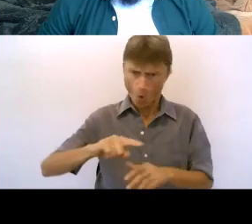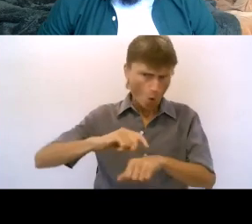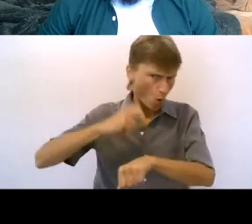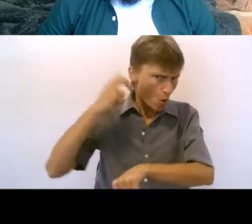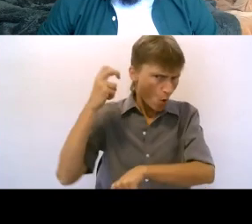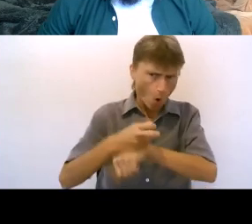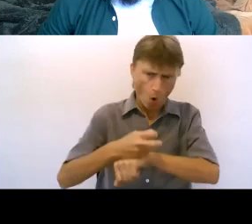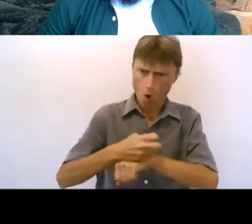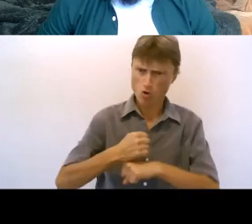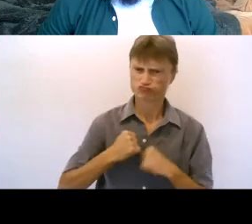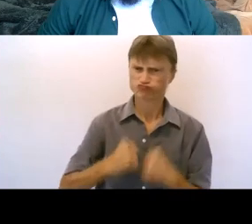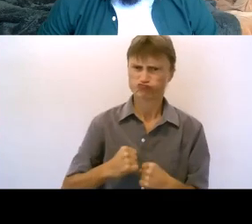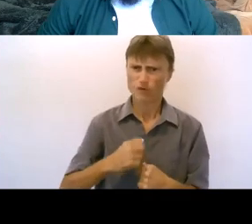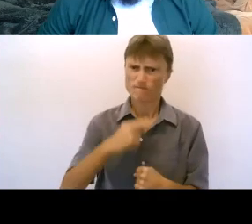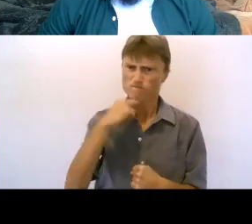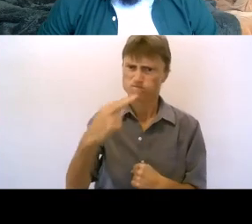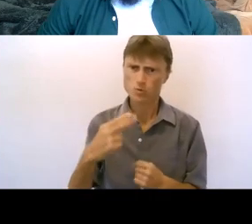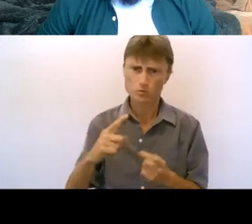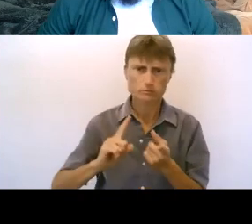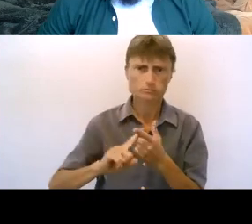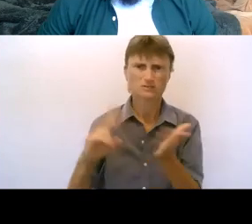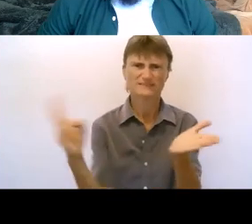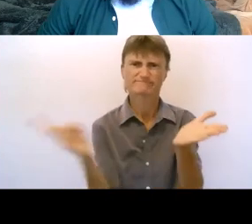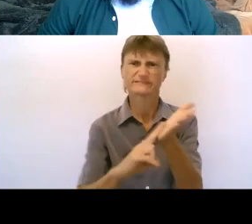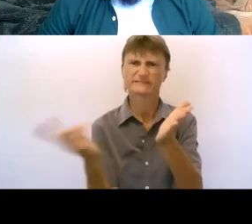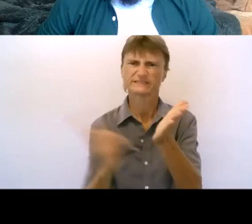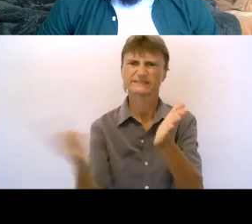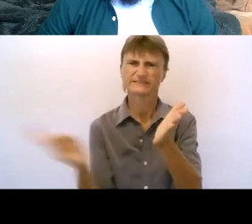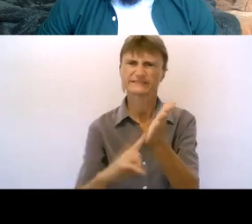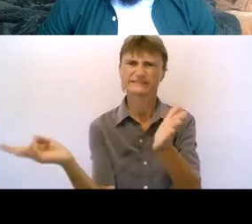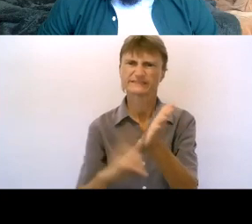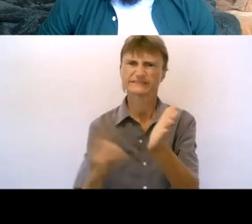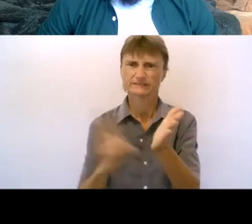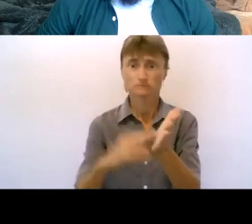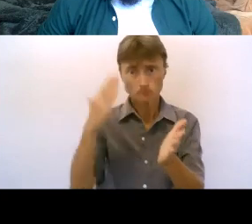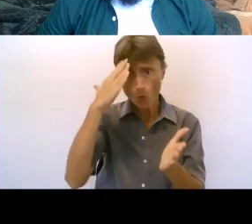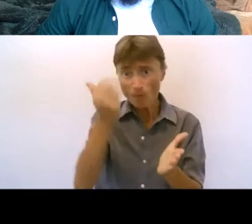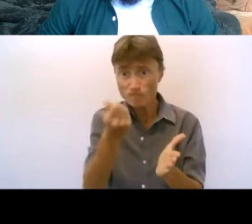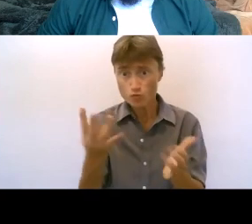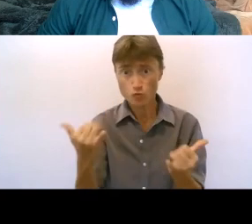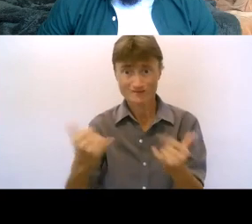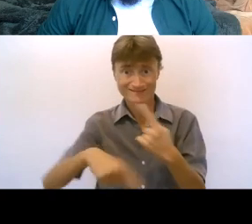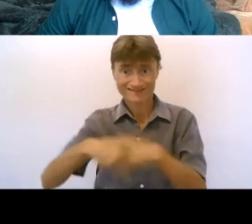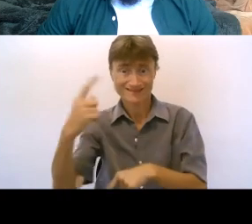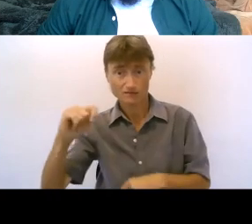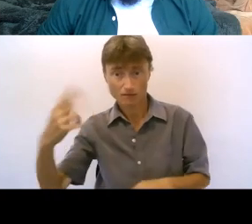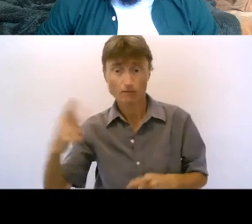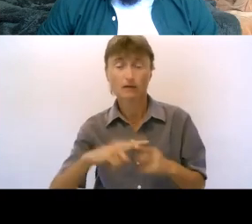signatories, many of you who I know are on this call. Calgary Arts Development has received